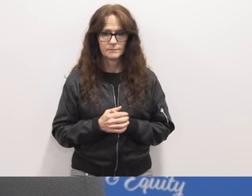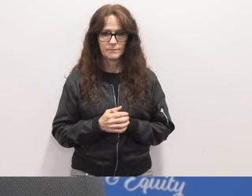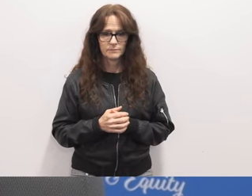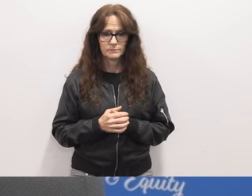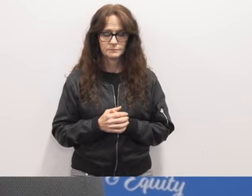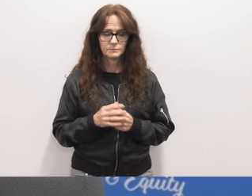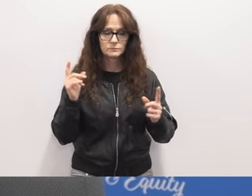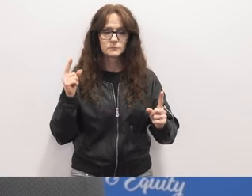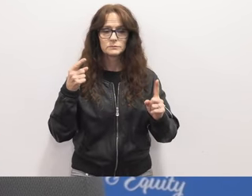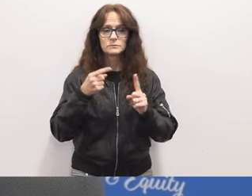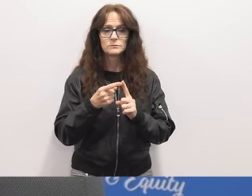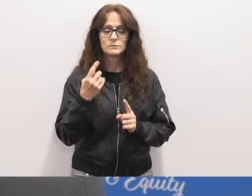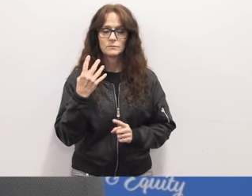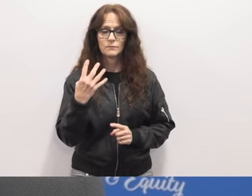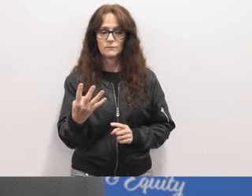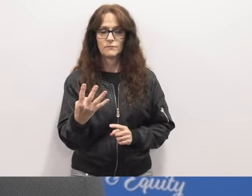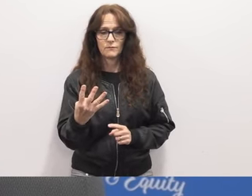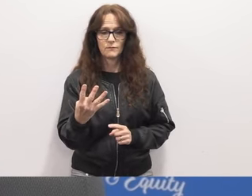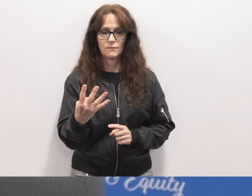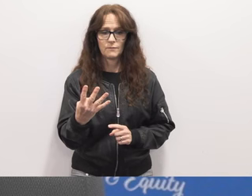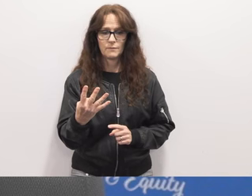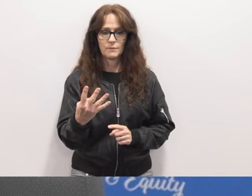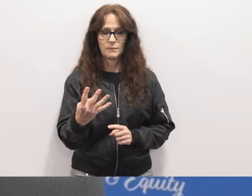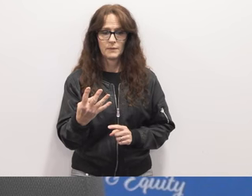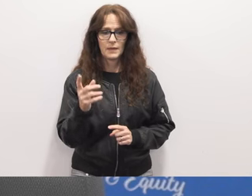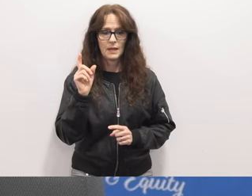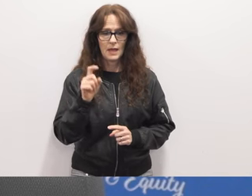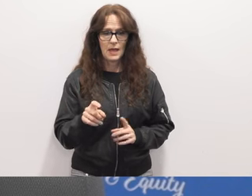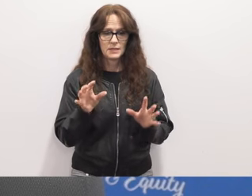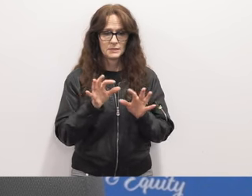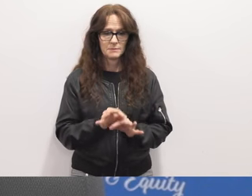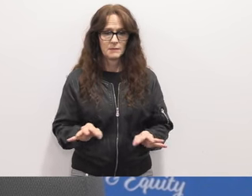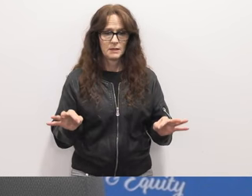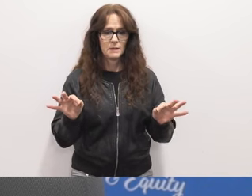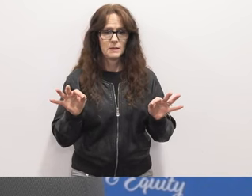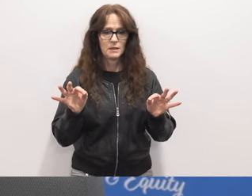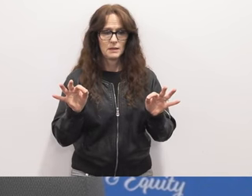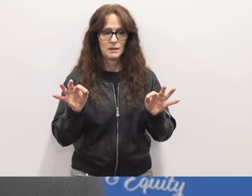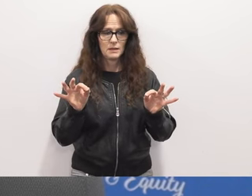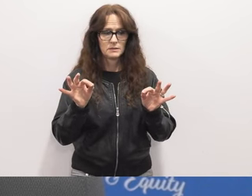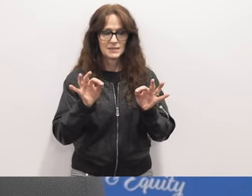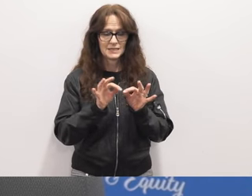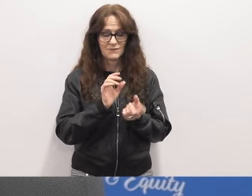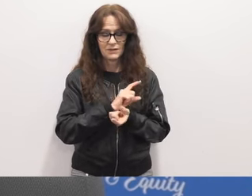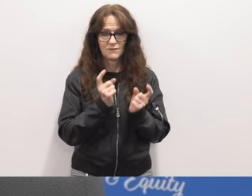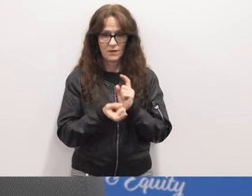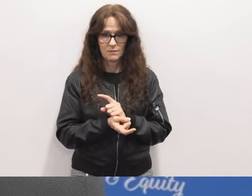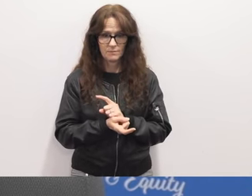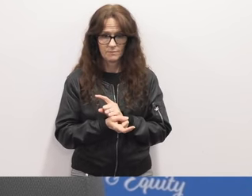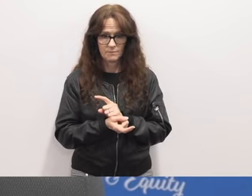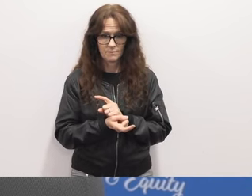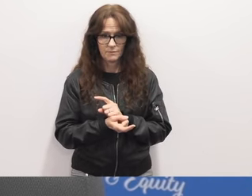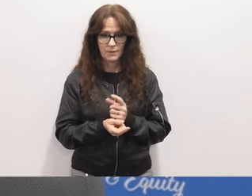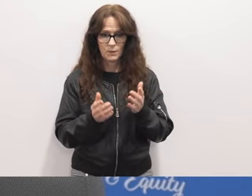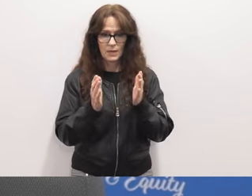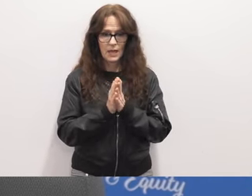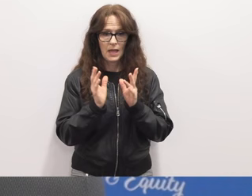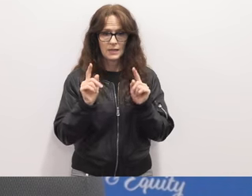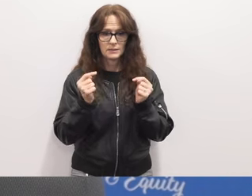goal four to me still has to be significantly modified. We've asked the team to bring back,